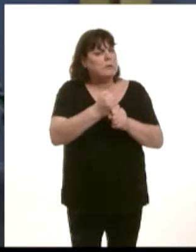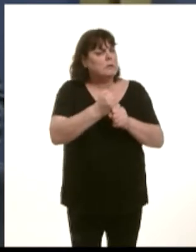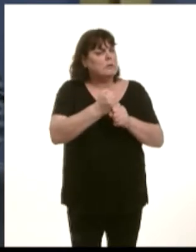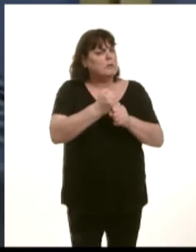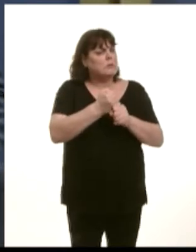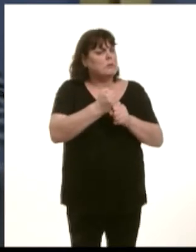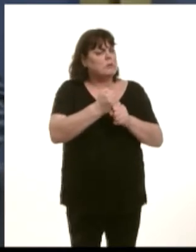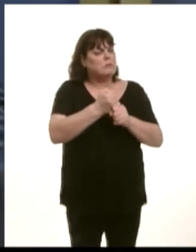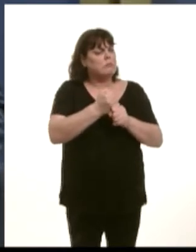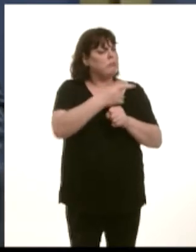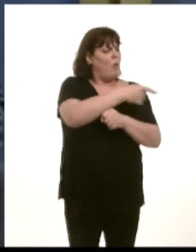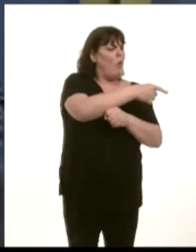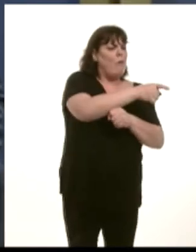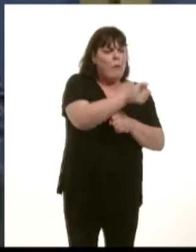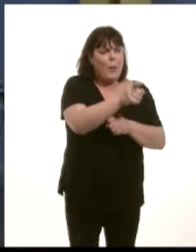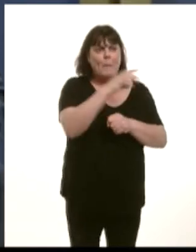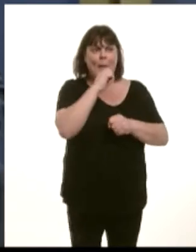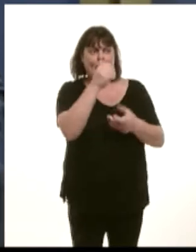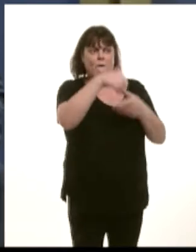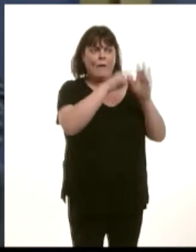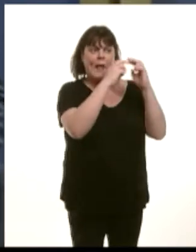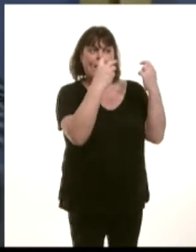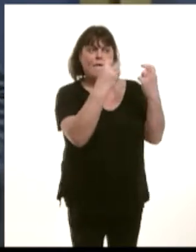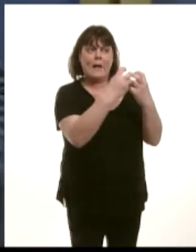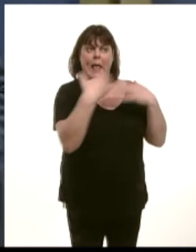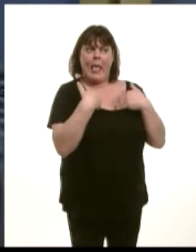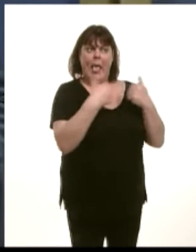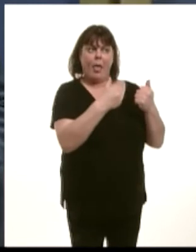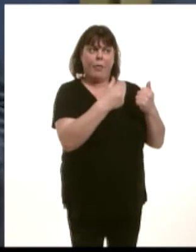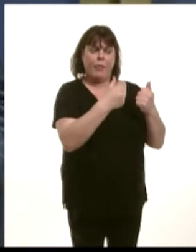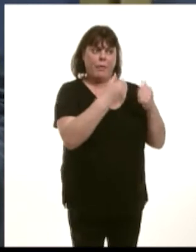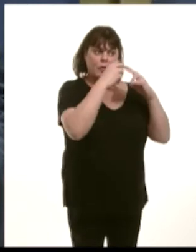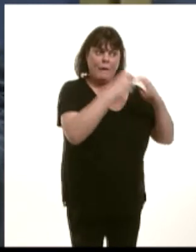took part in the Caerphilly health survey to visit schools and further education colleges